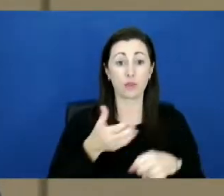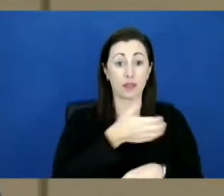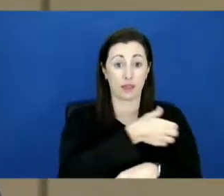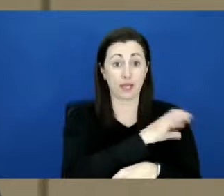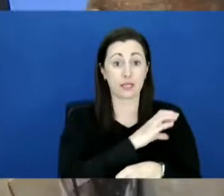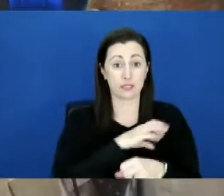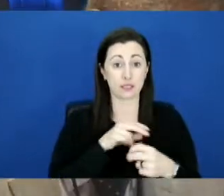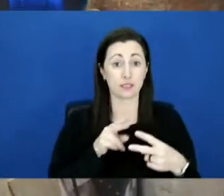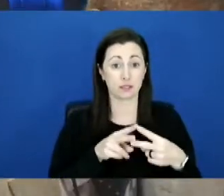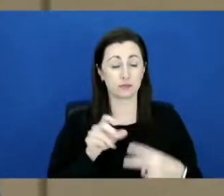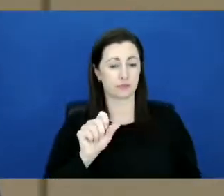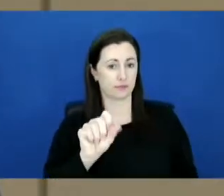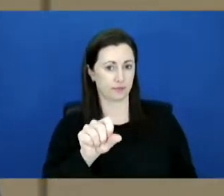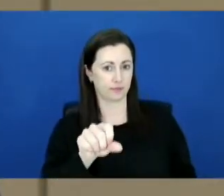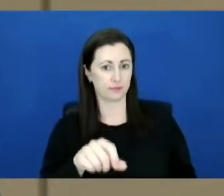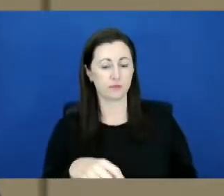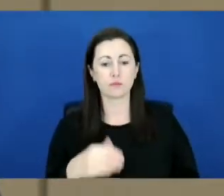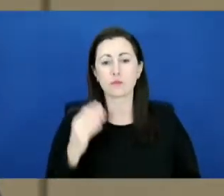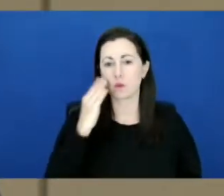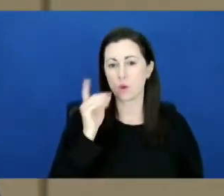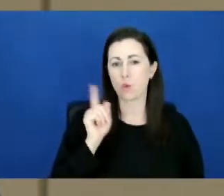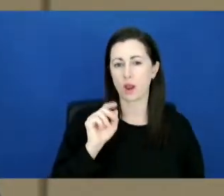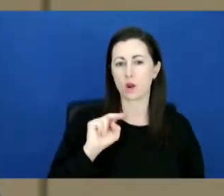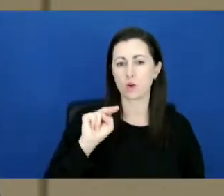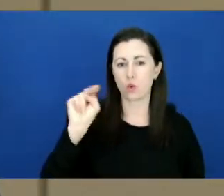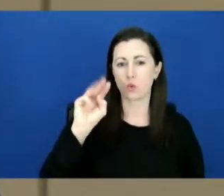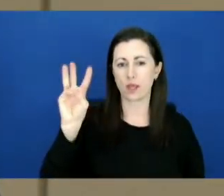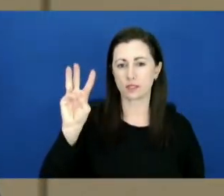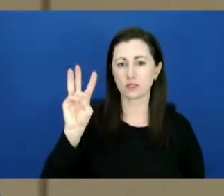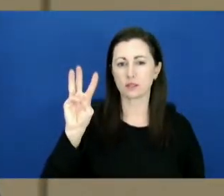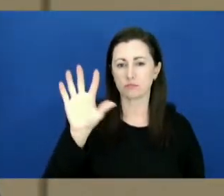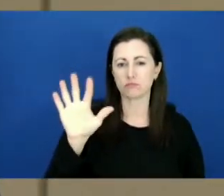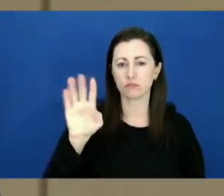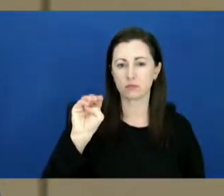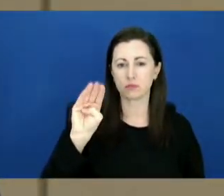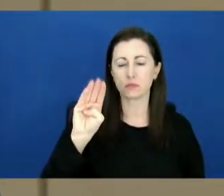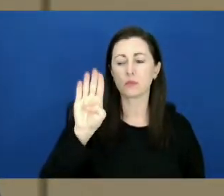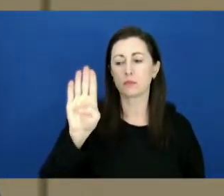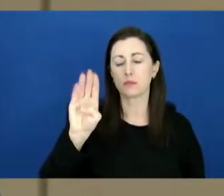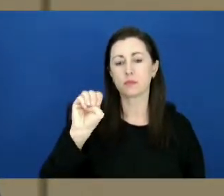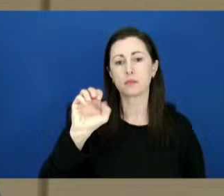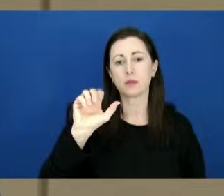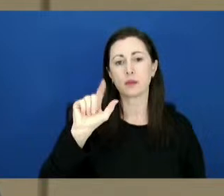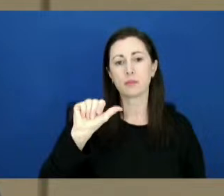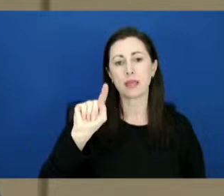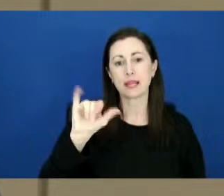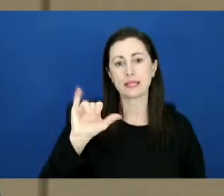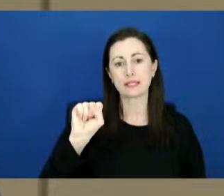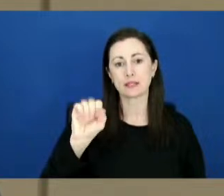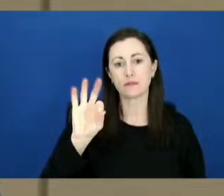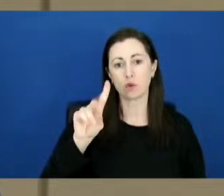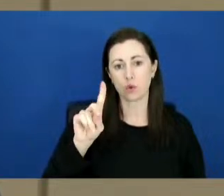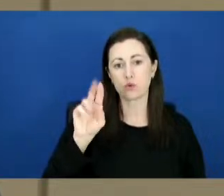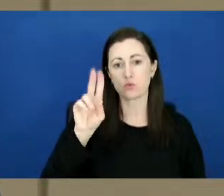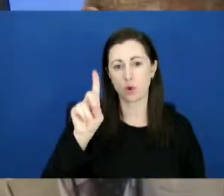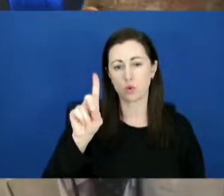THAT'S THE TWO HEALTH CLINICS. RIGHT.